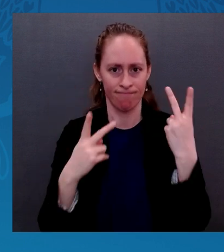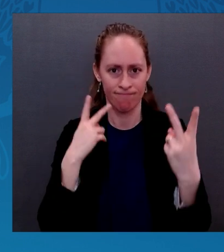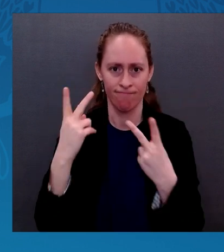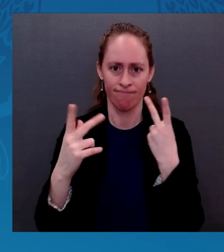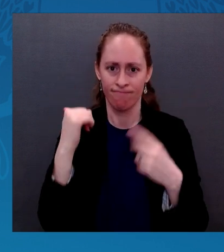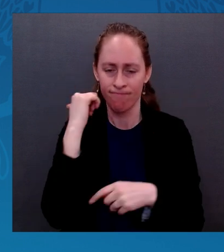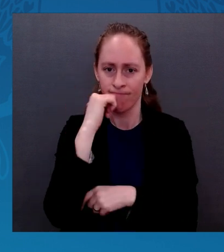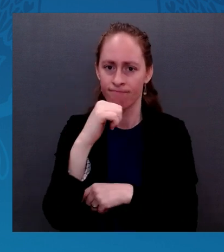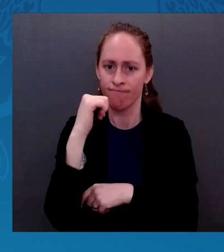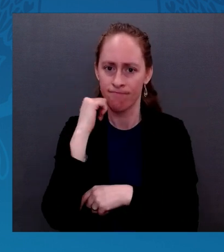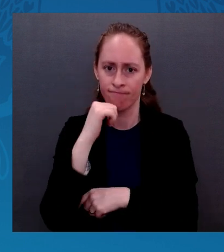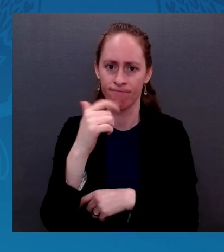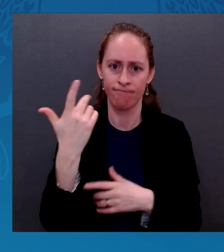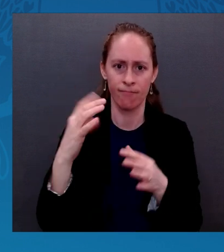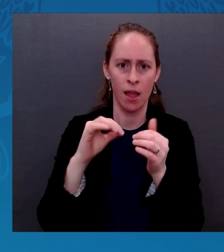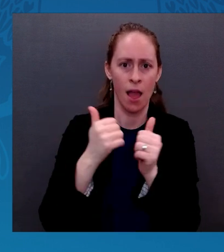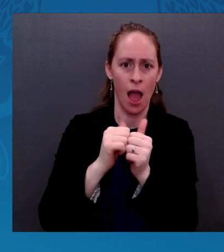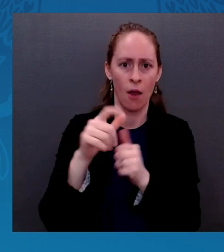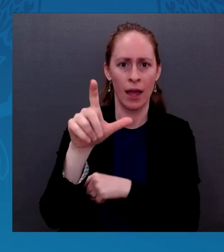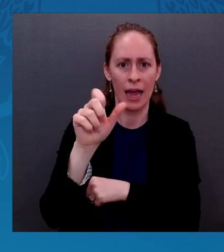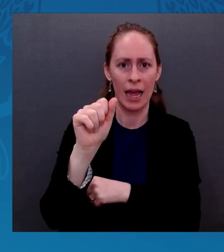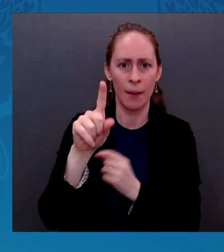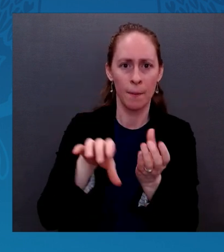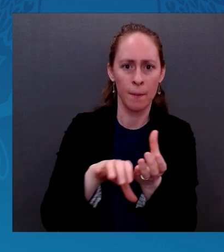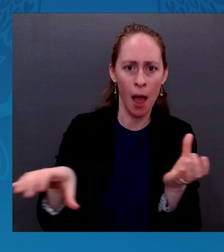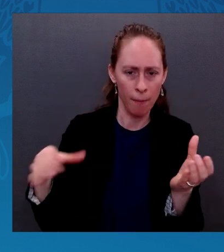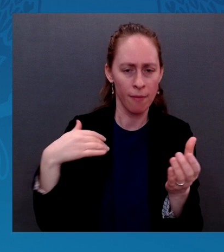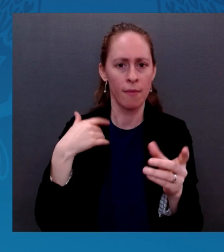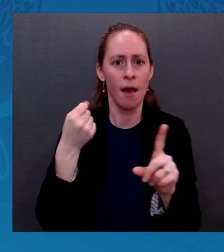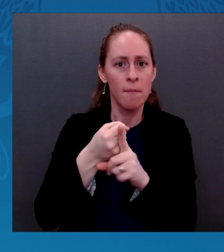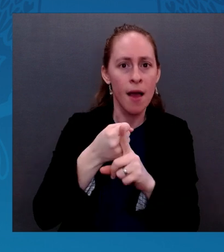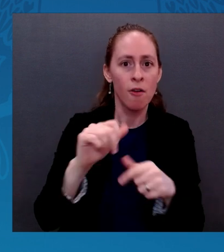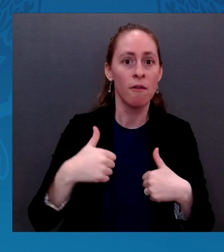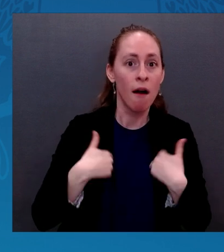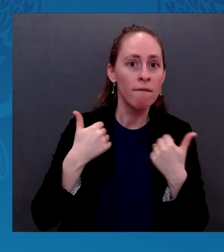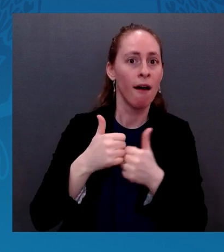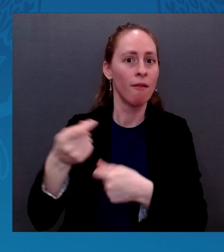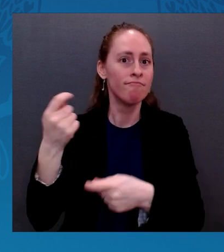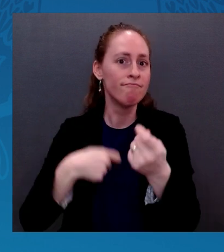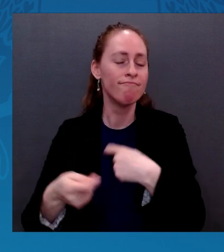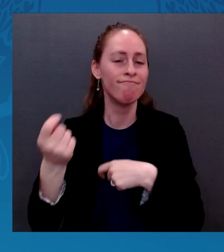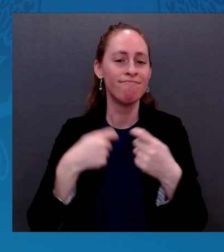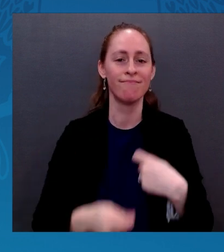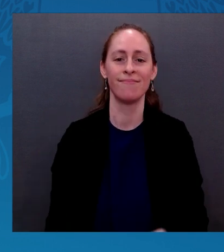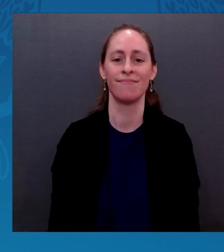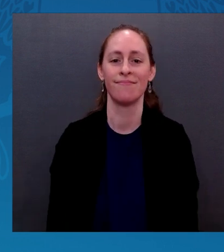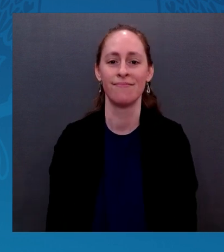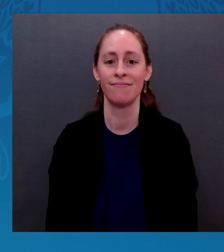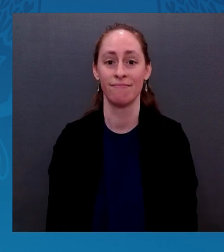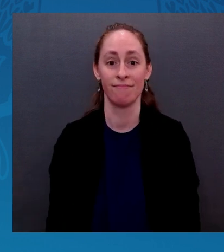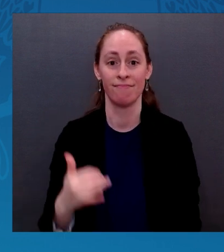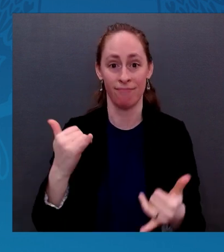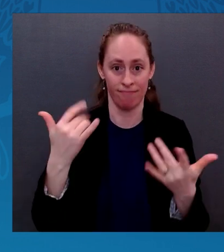and sharing your story. Now we have about 22 minutes. So we want to be sure that each of you get a chance to tell your story.